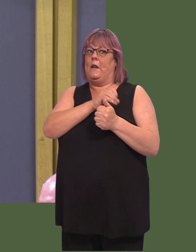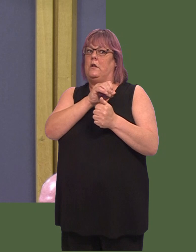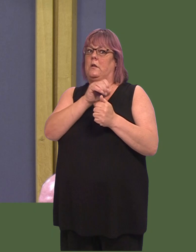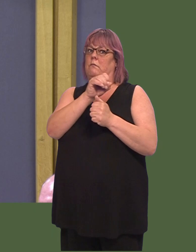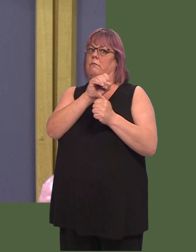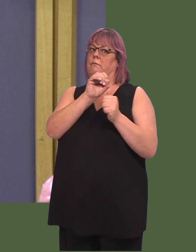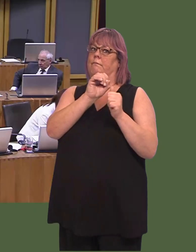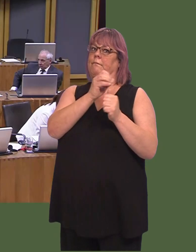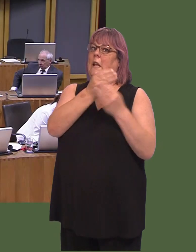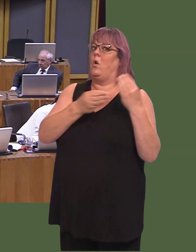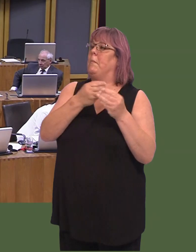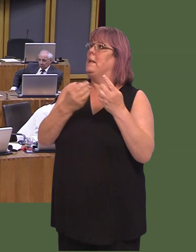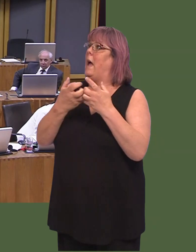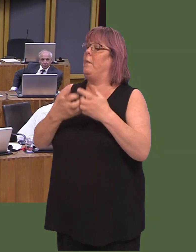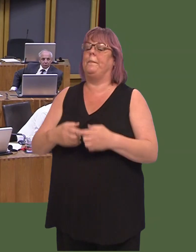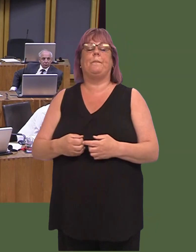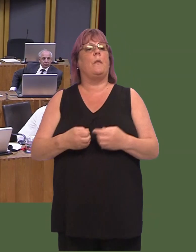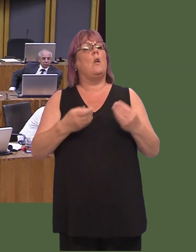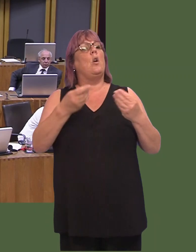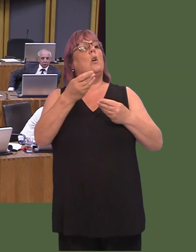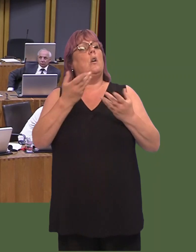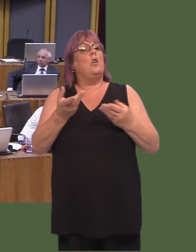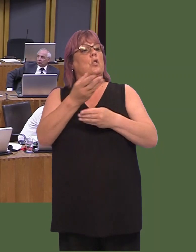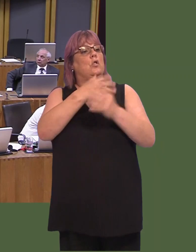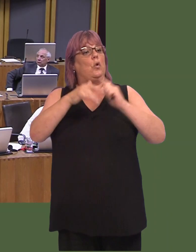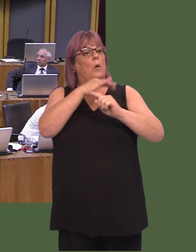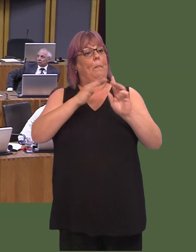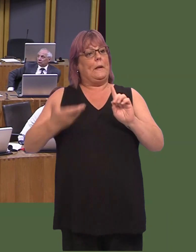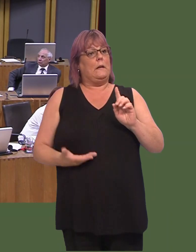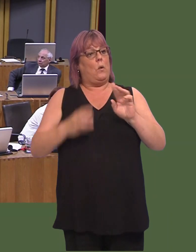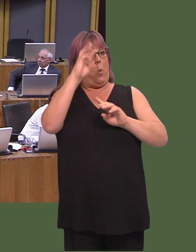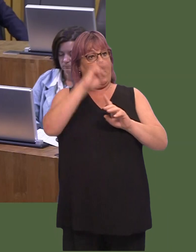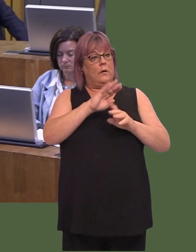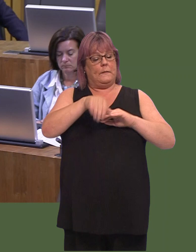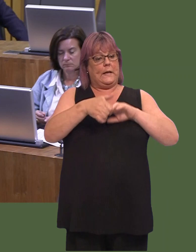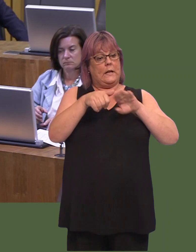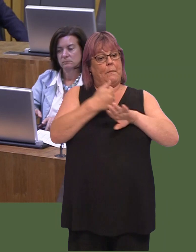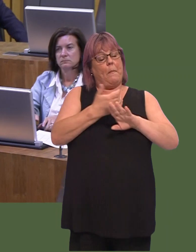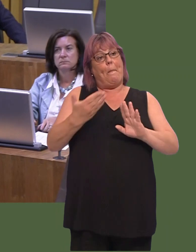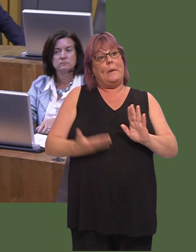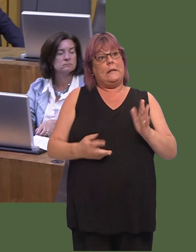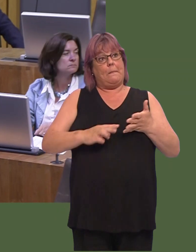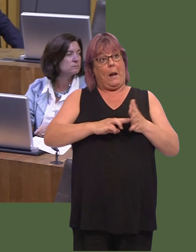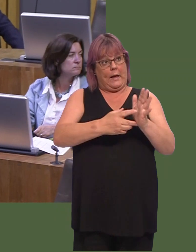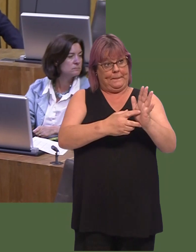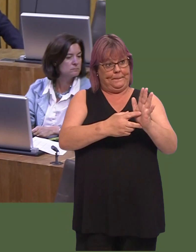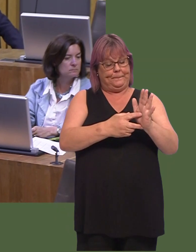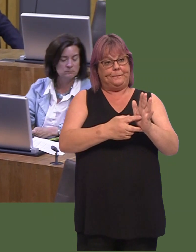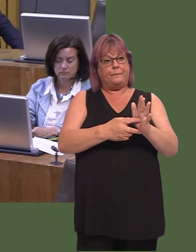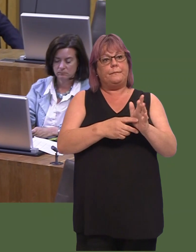Carwyn Jones AM: I can begin by saying that, to date, Social Business Wales has provided support to help the group develop a business plan, a sustainability environment policy,